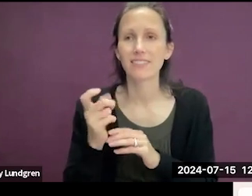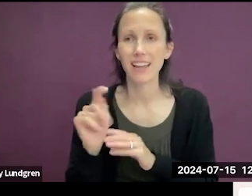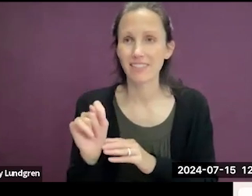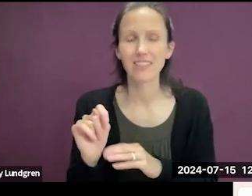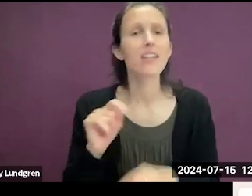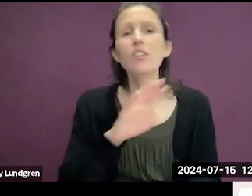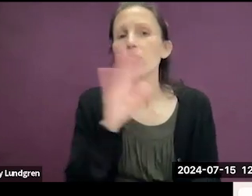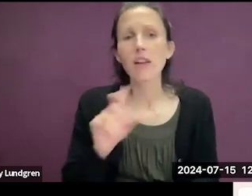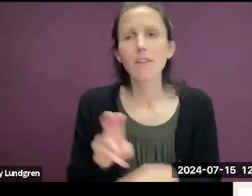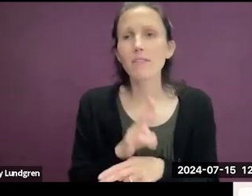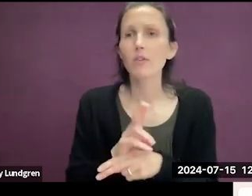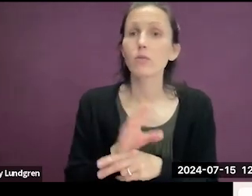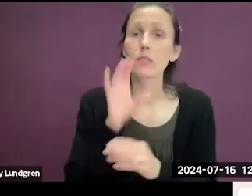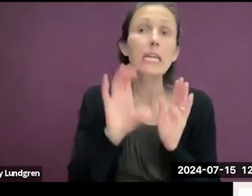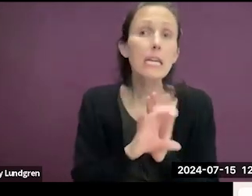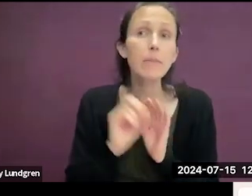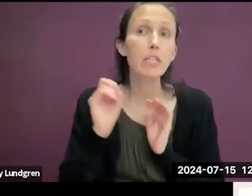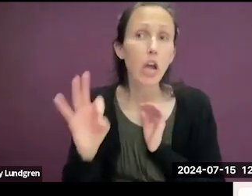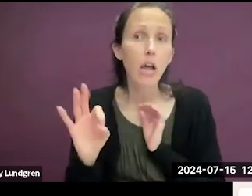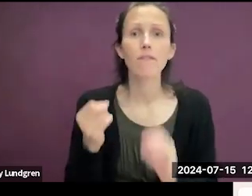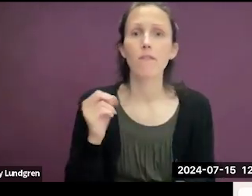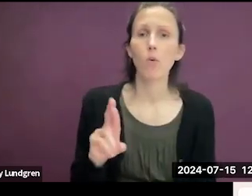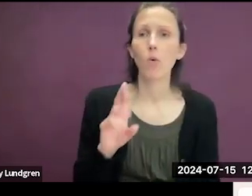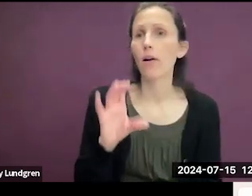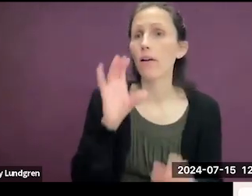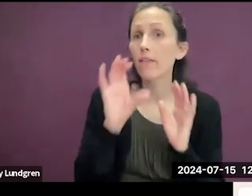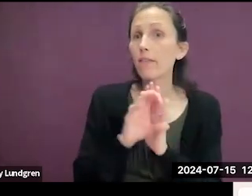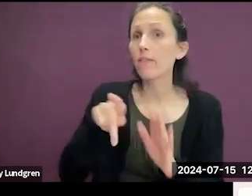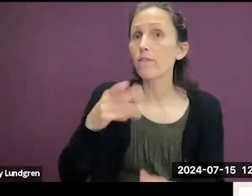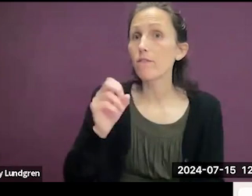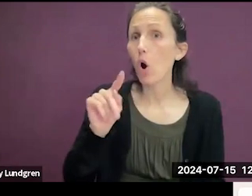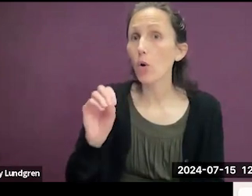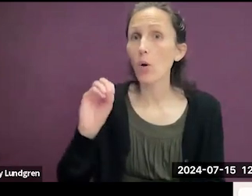because a screen reader will do that automatically. So it will include "image of"